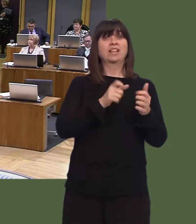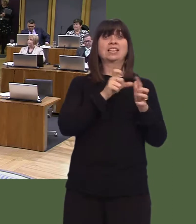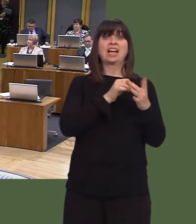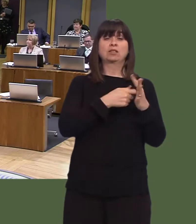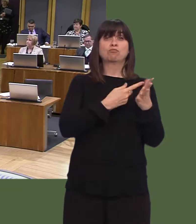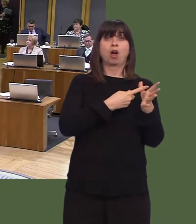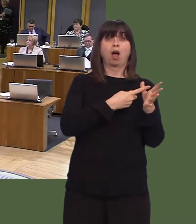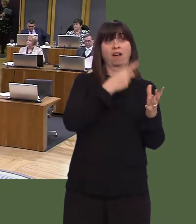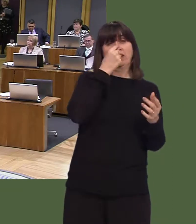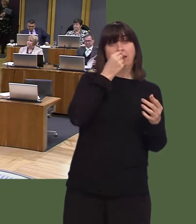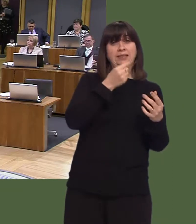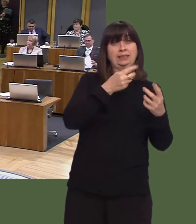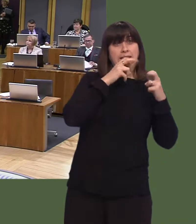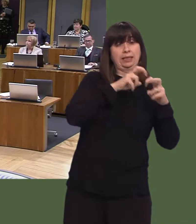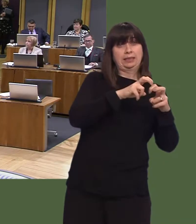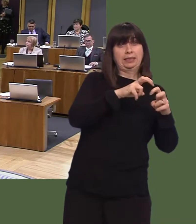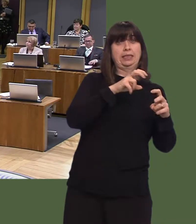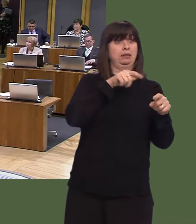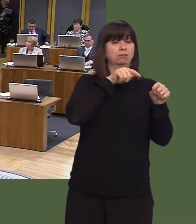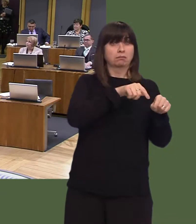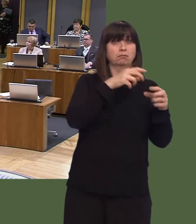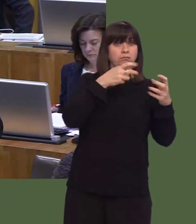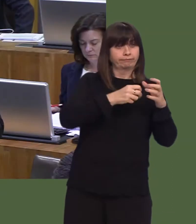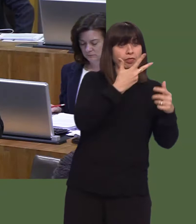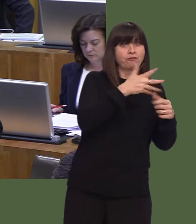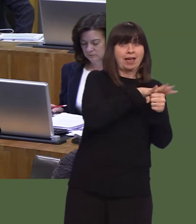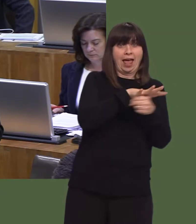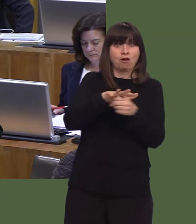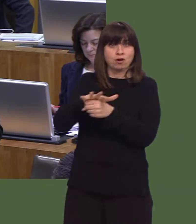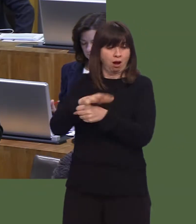feasibility study that includes three key focus areas: firstly, researching how other